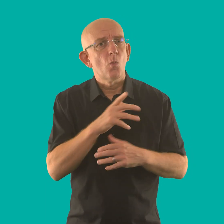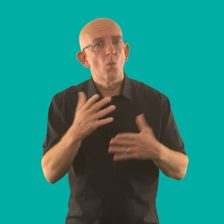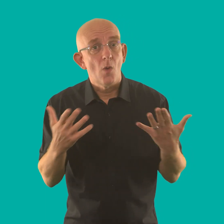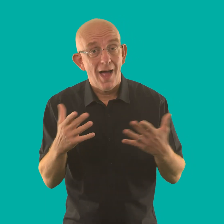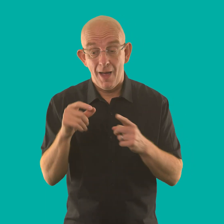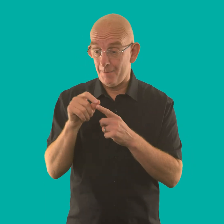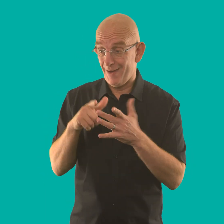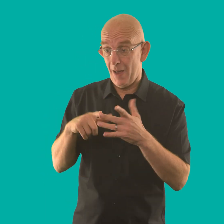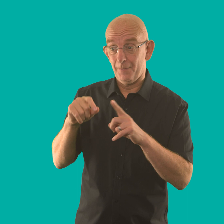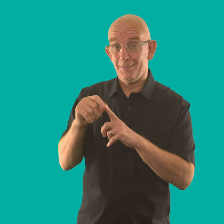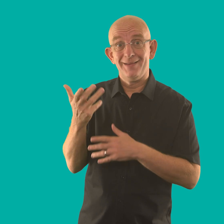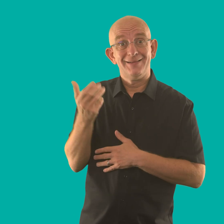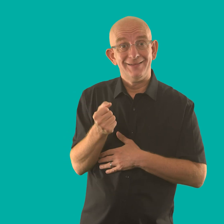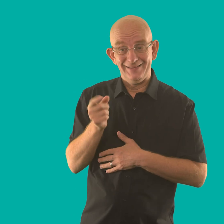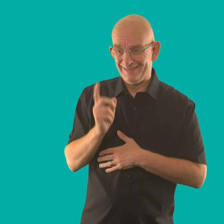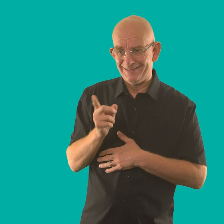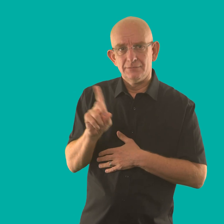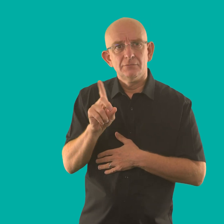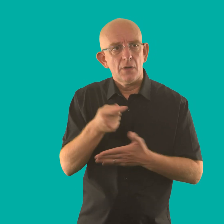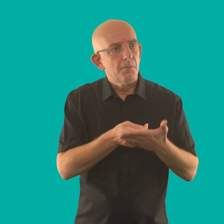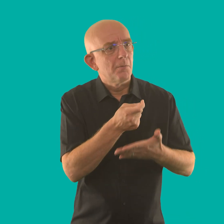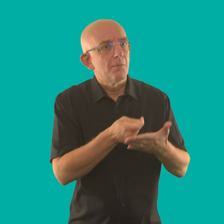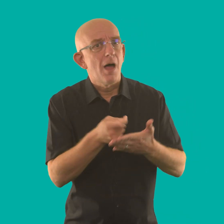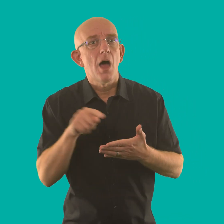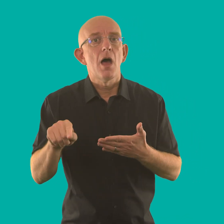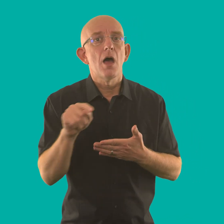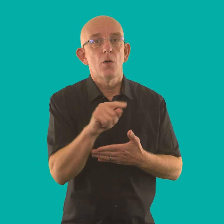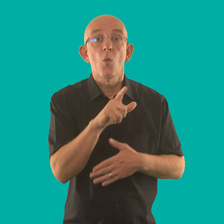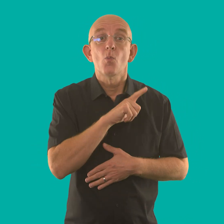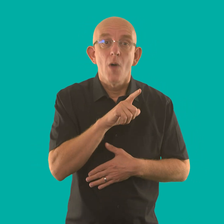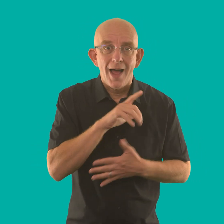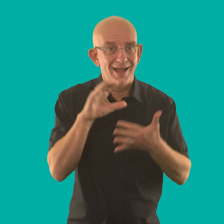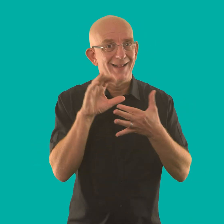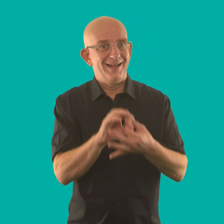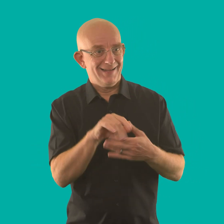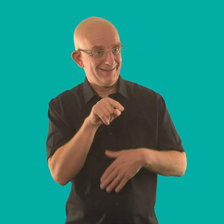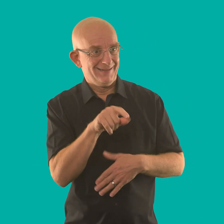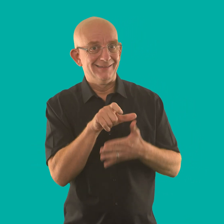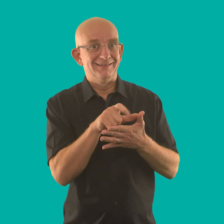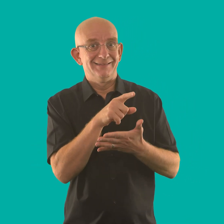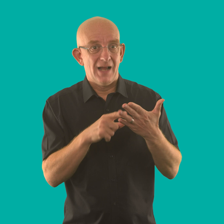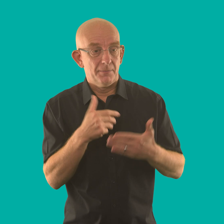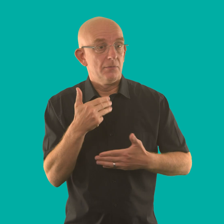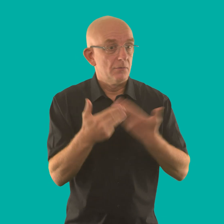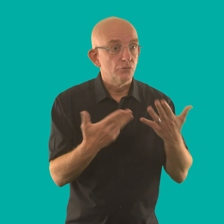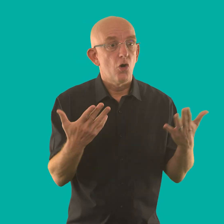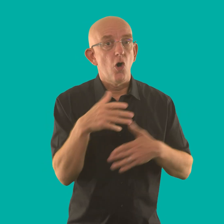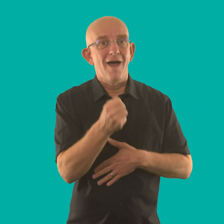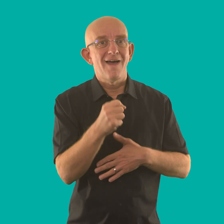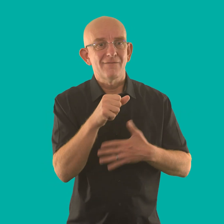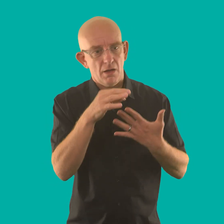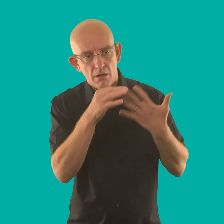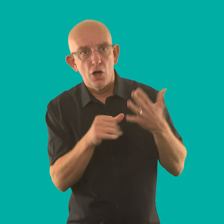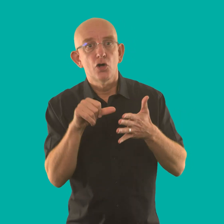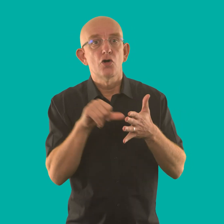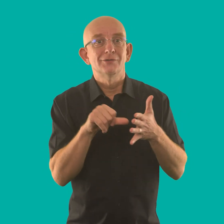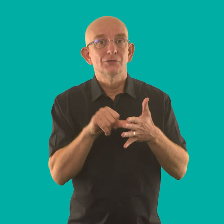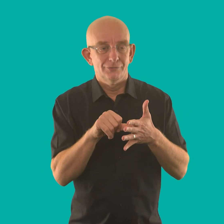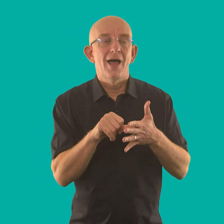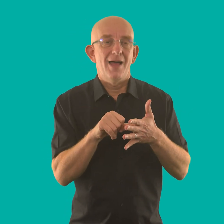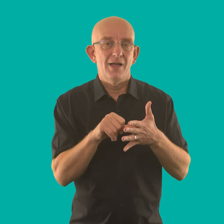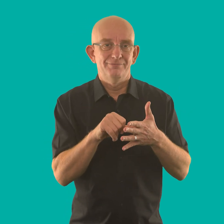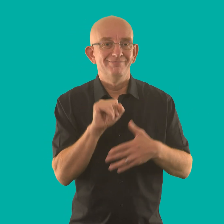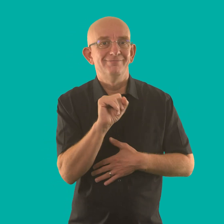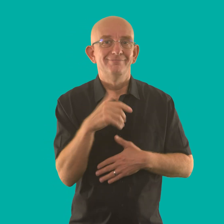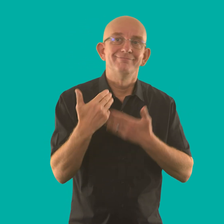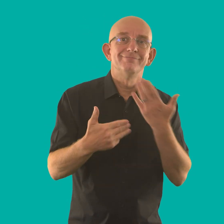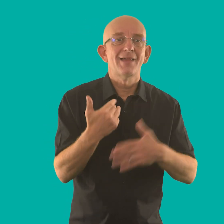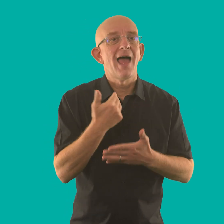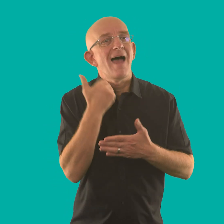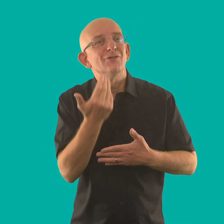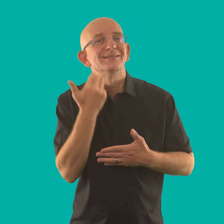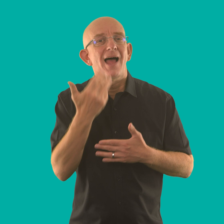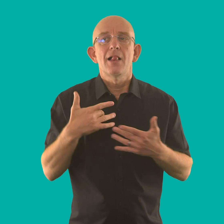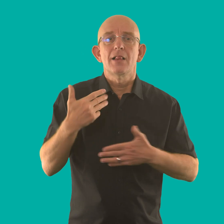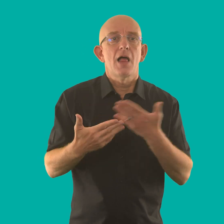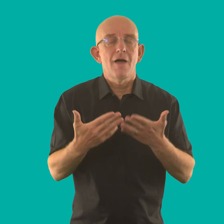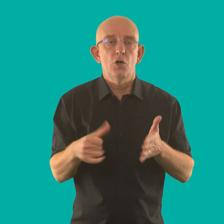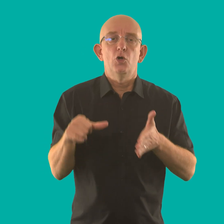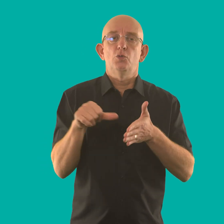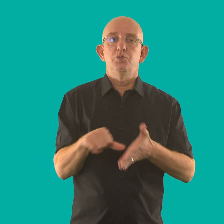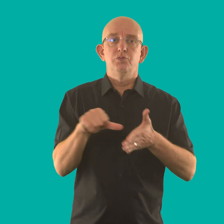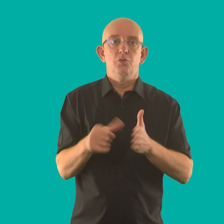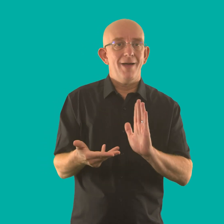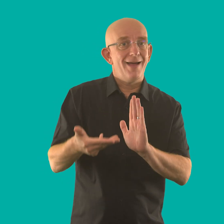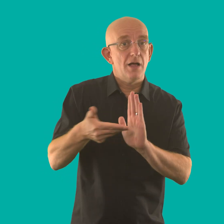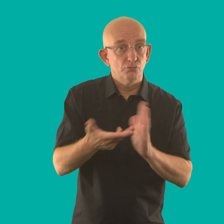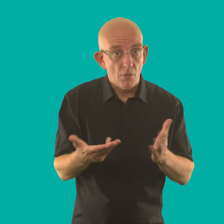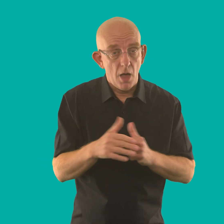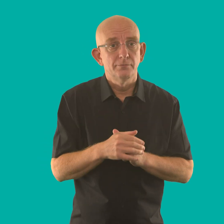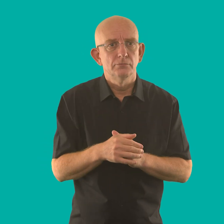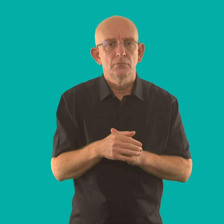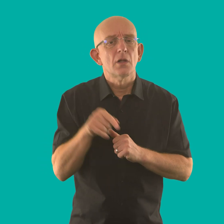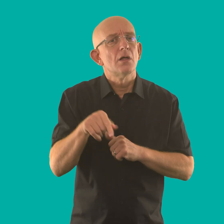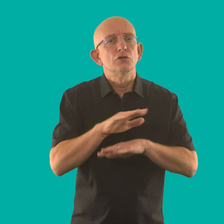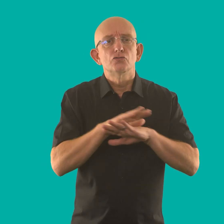This is because PIP is given to people based on how their disability, or condition affects their daily life.